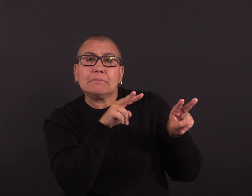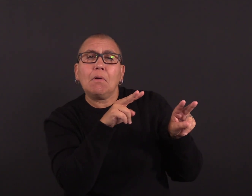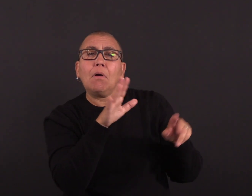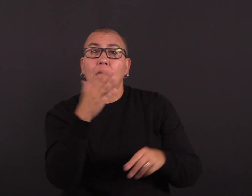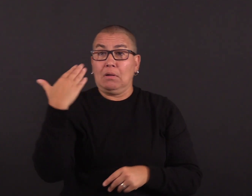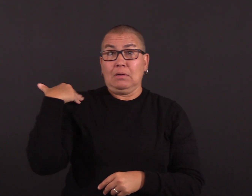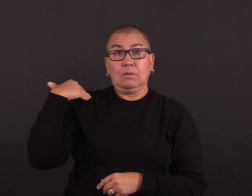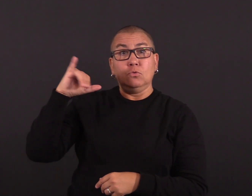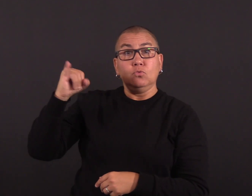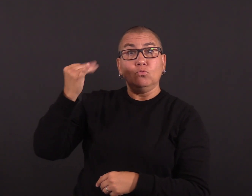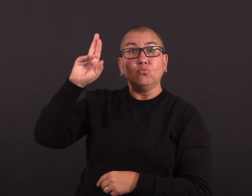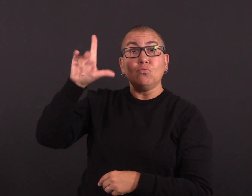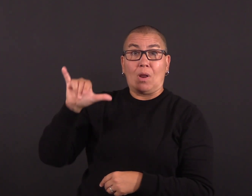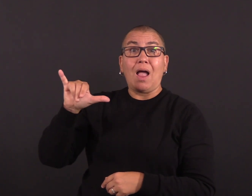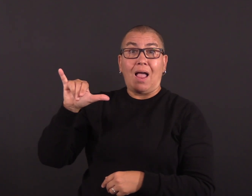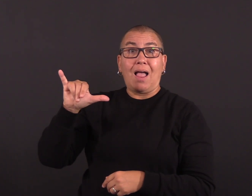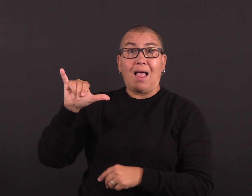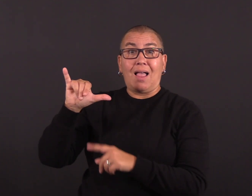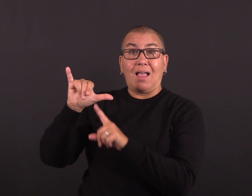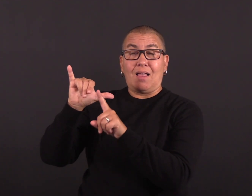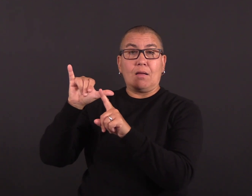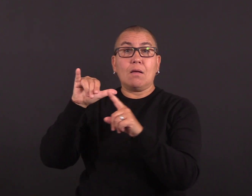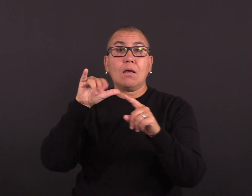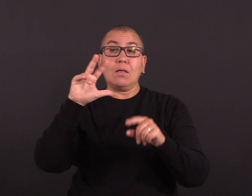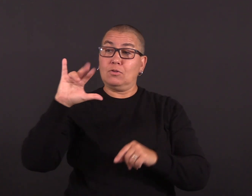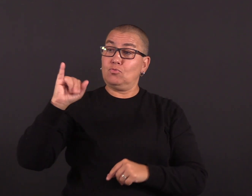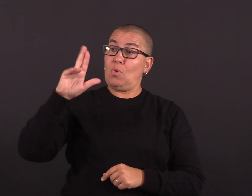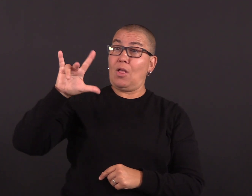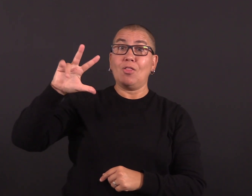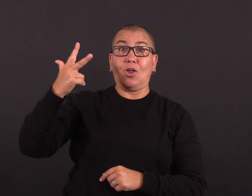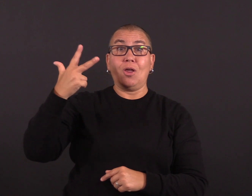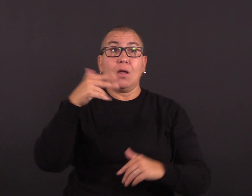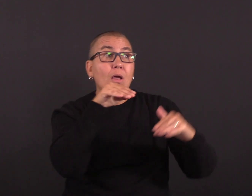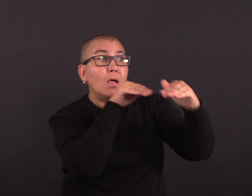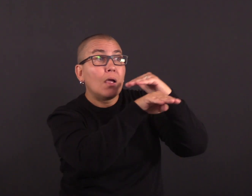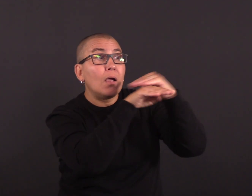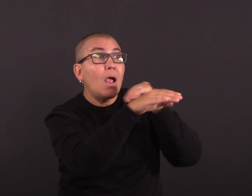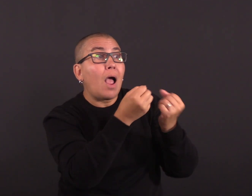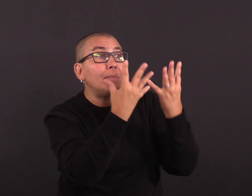"Even though we think in our minds that COVID is dying off, it is still causing a lot of very sick